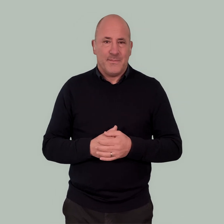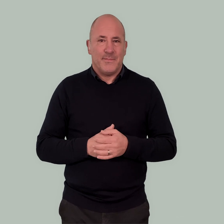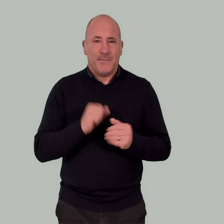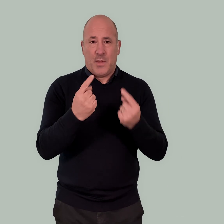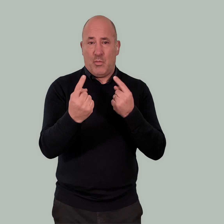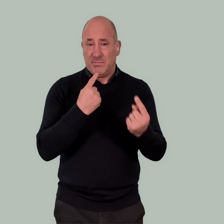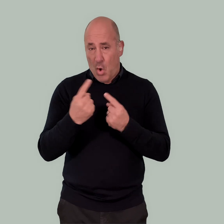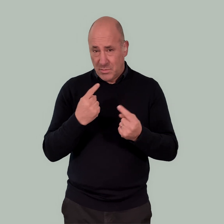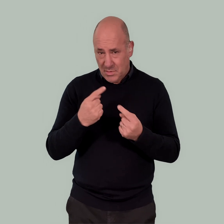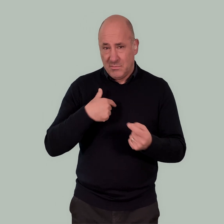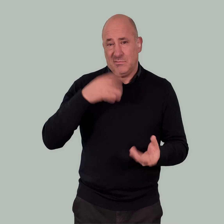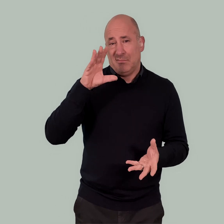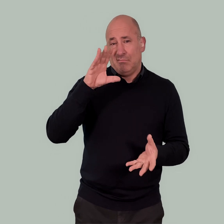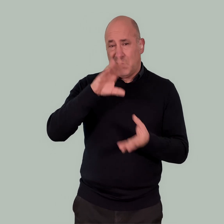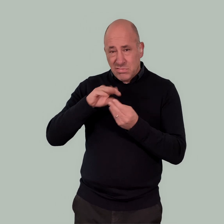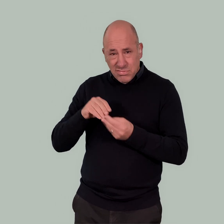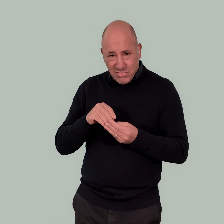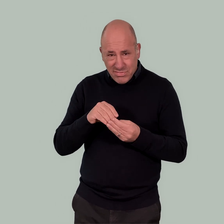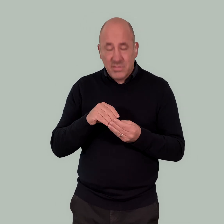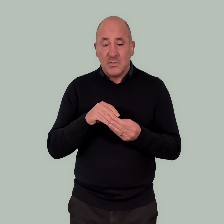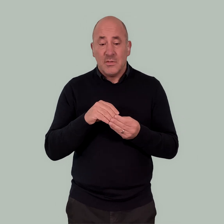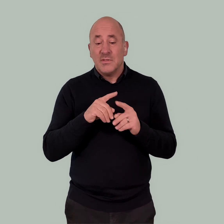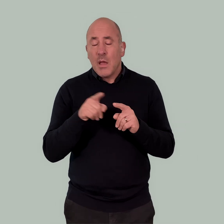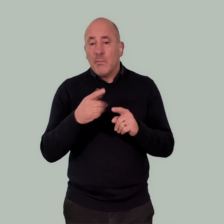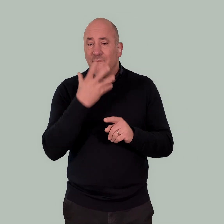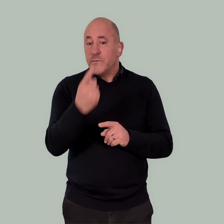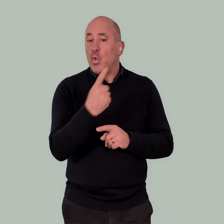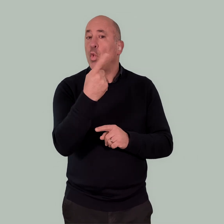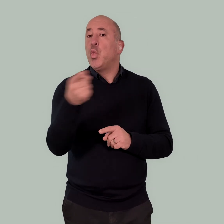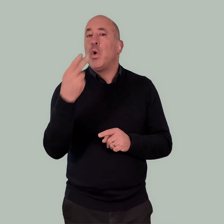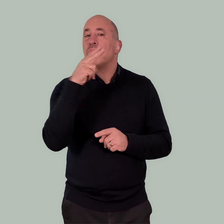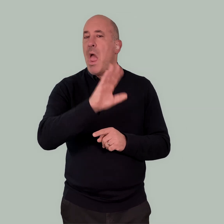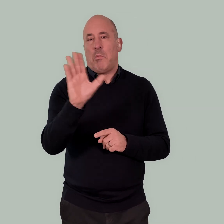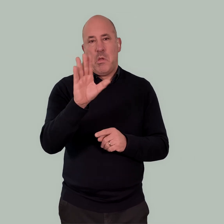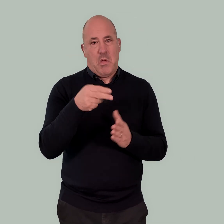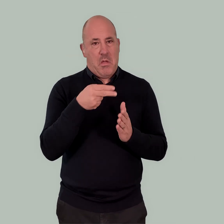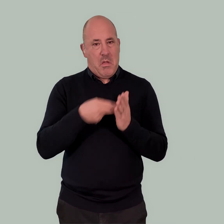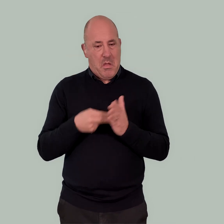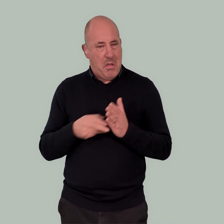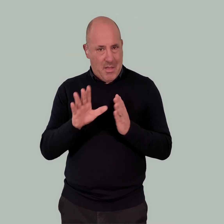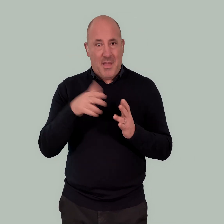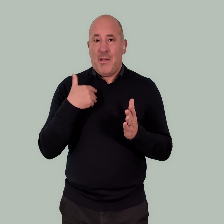An anonymised version of your response may be published in a list of responses,